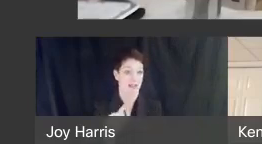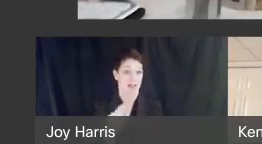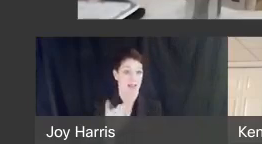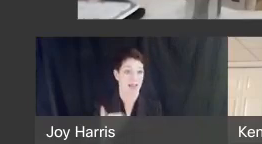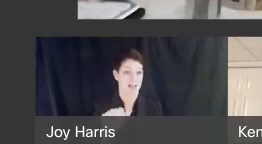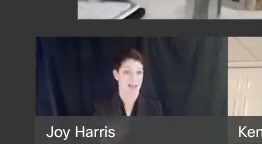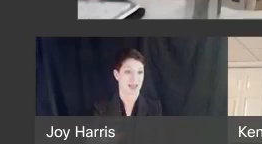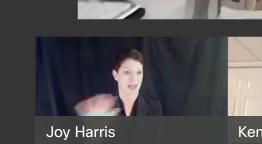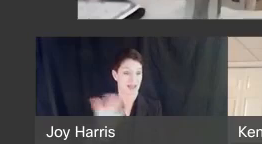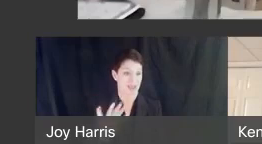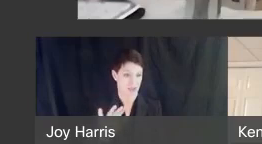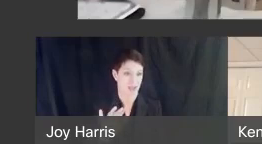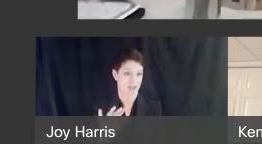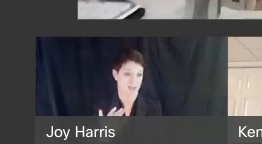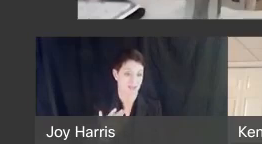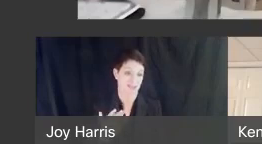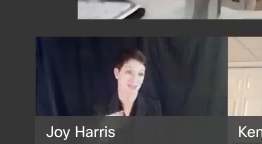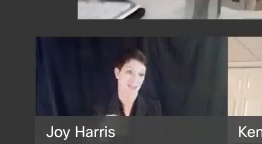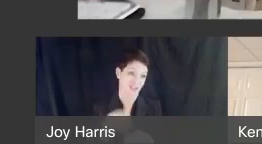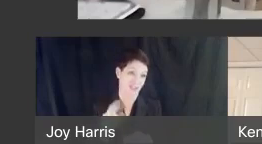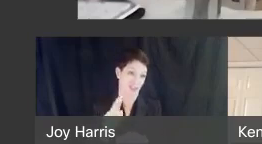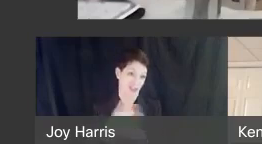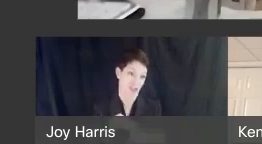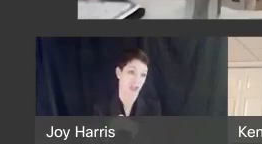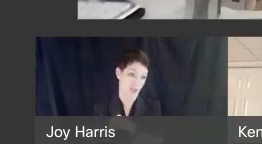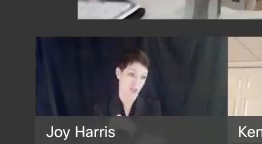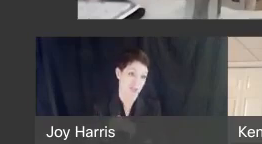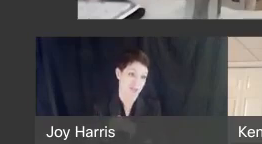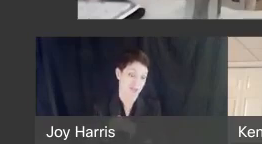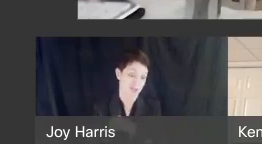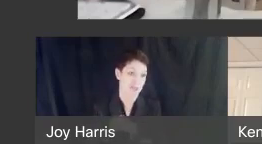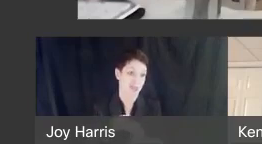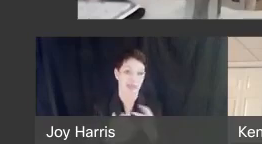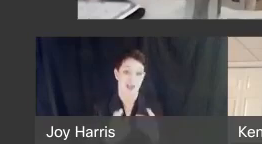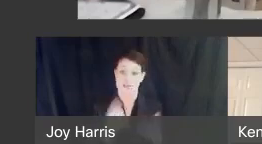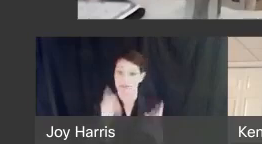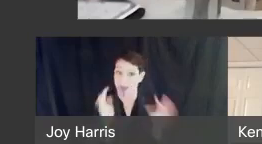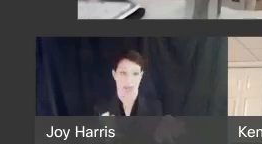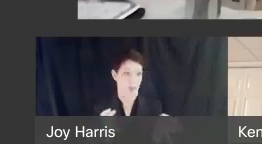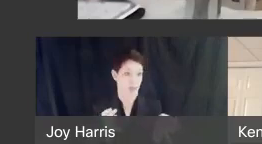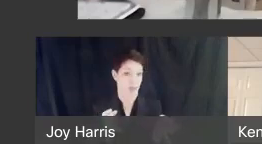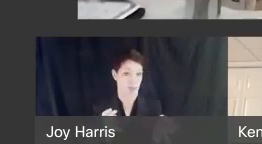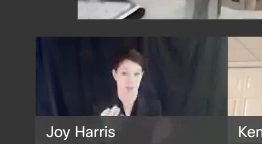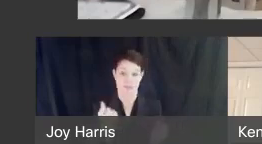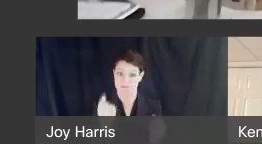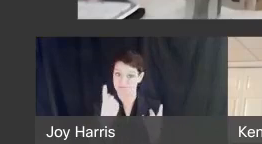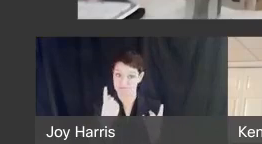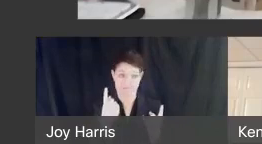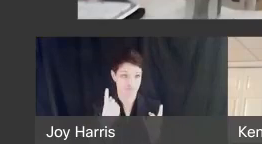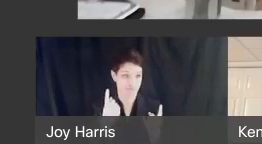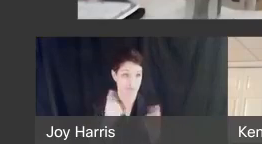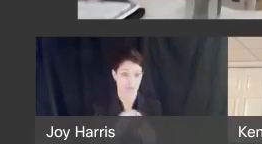here in this country and again, I absolutely say there is no place for that in our County,